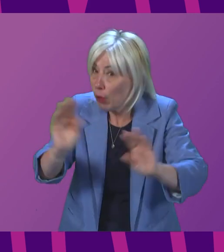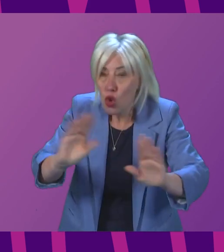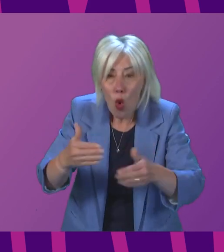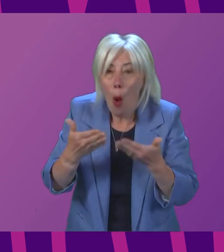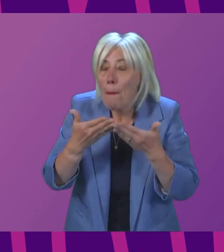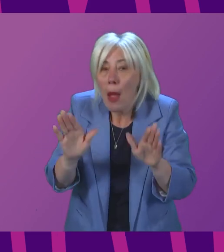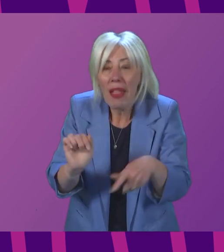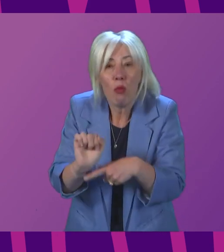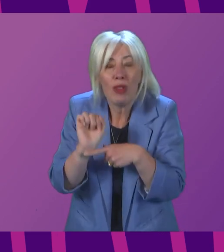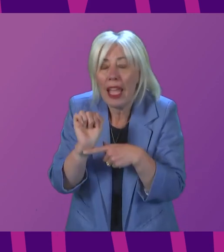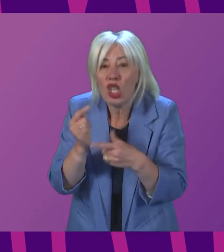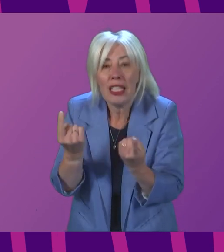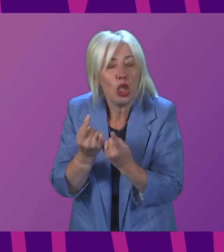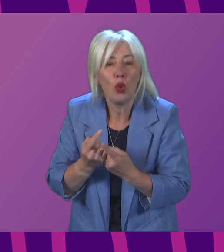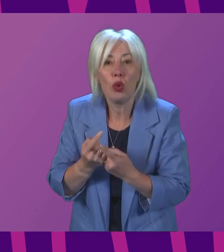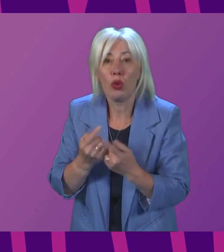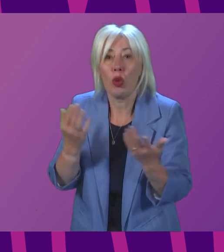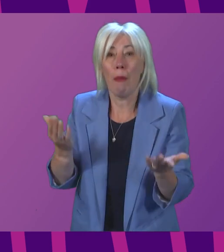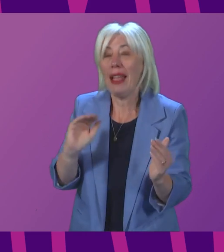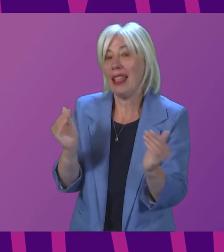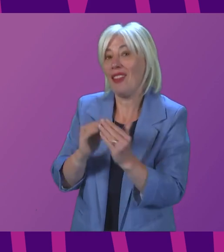is important, regardless of whether it fits the Tory narrative.